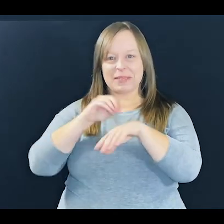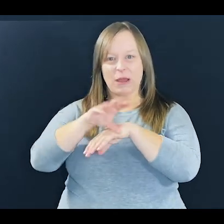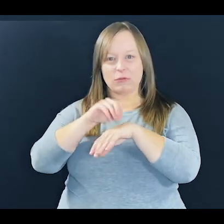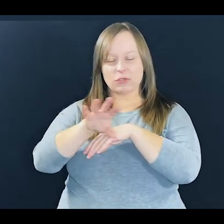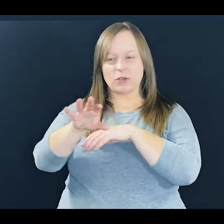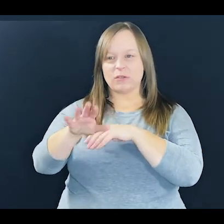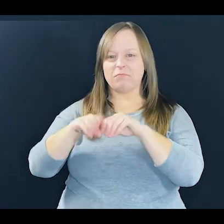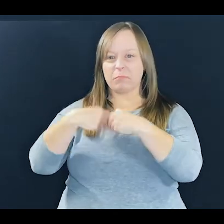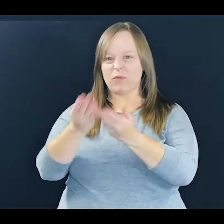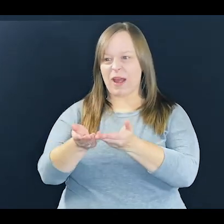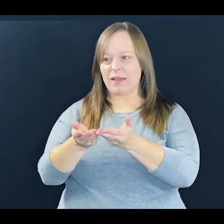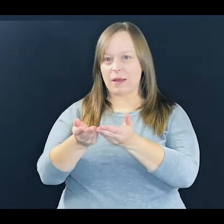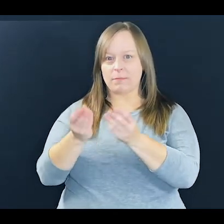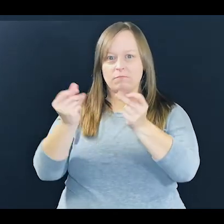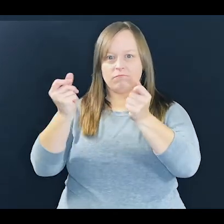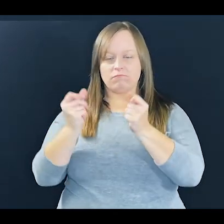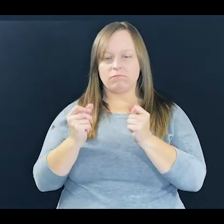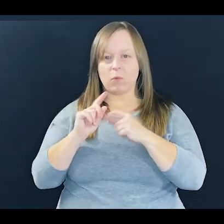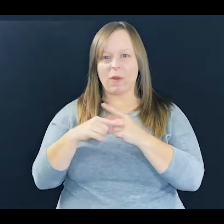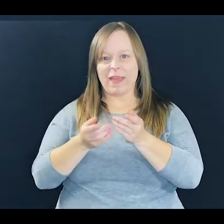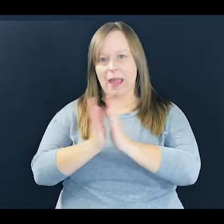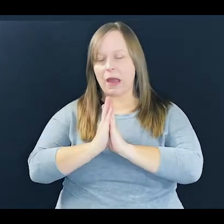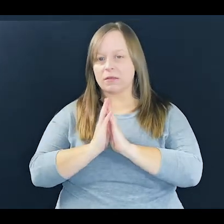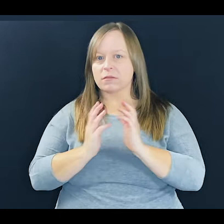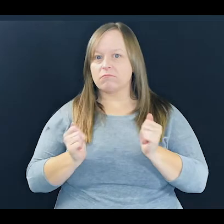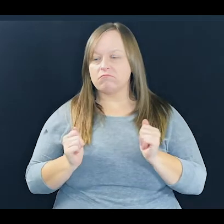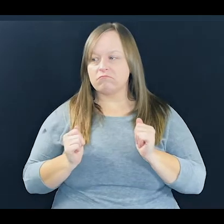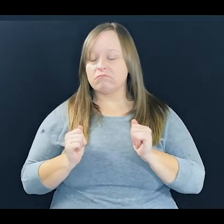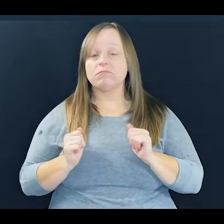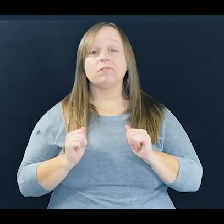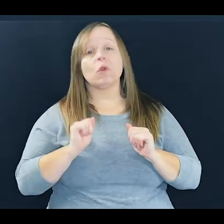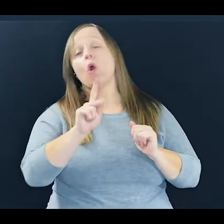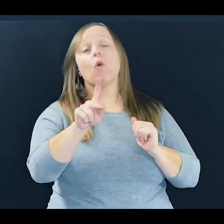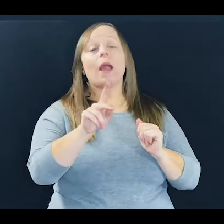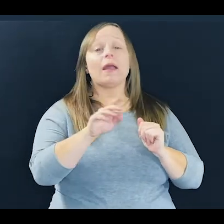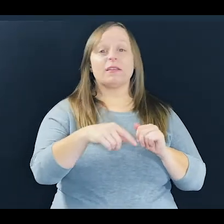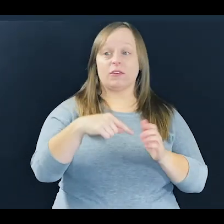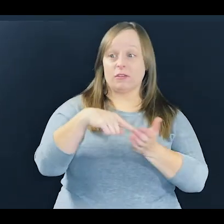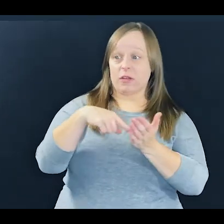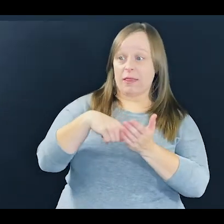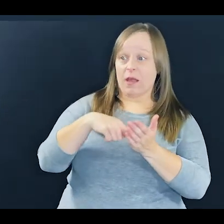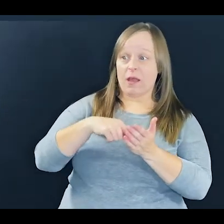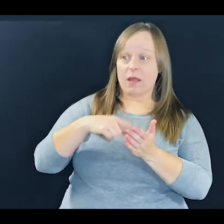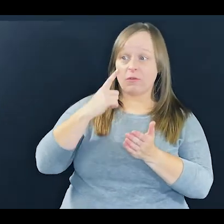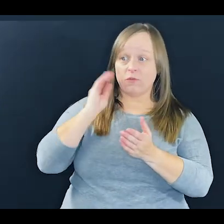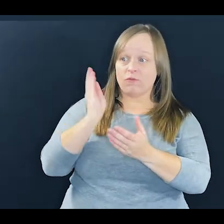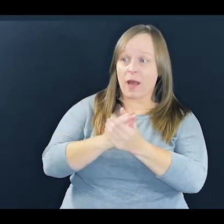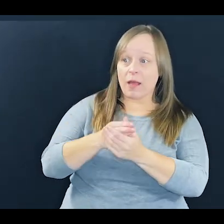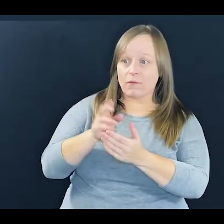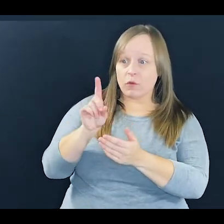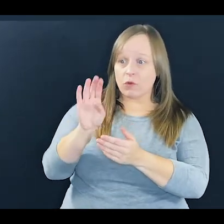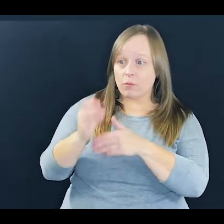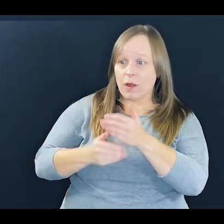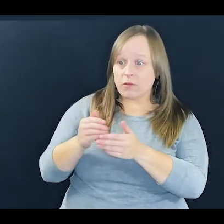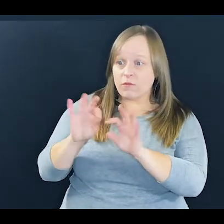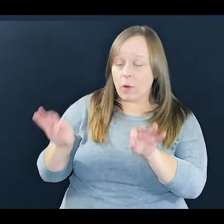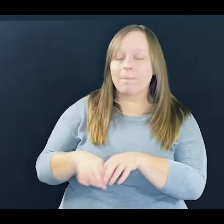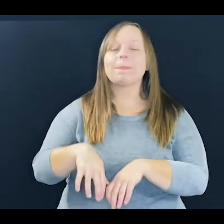And that should be provided to them imminently when they ask. OK, and is there a deadline to file a due process form?